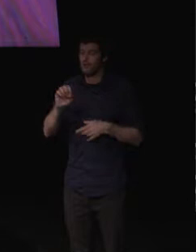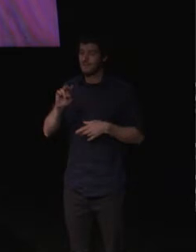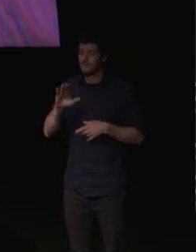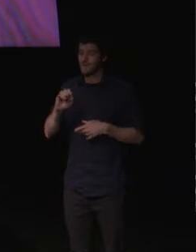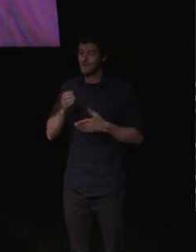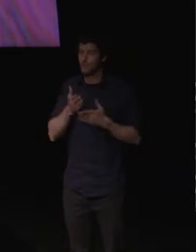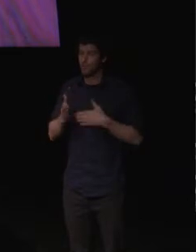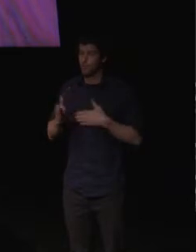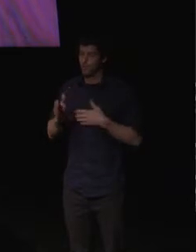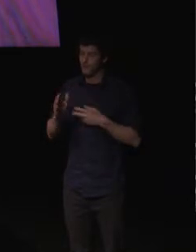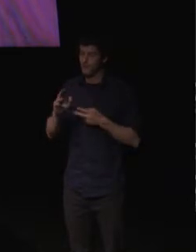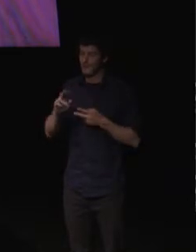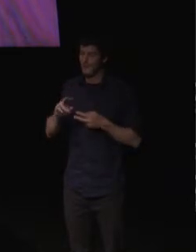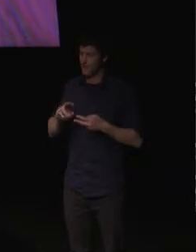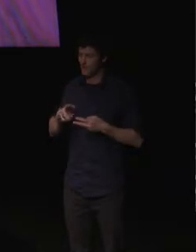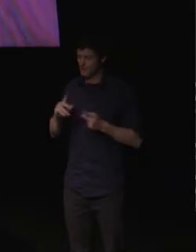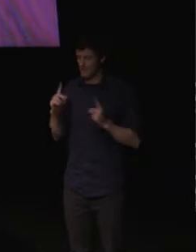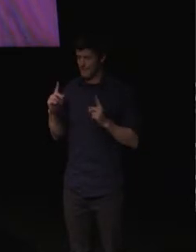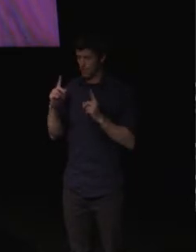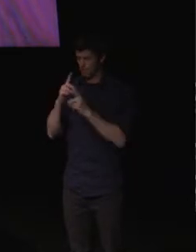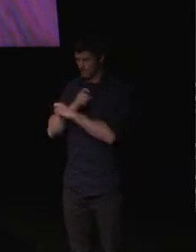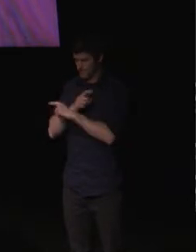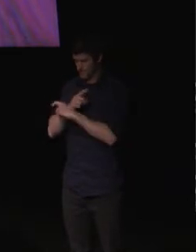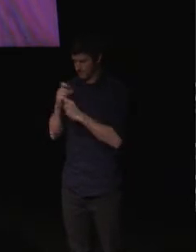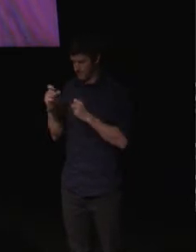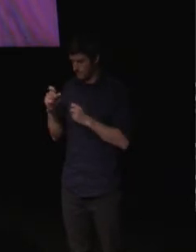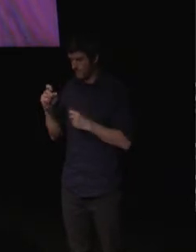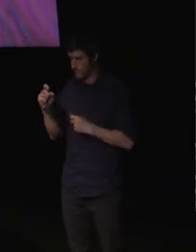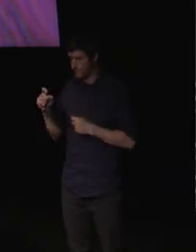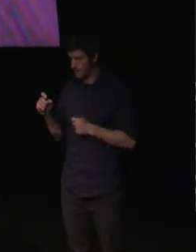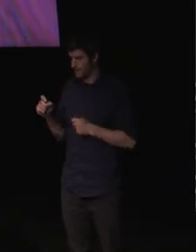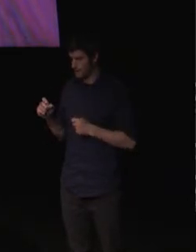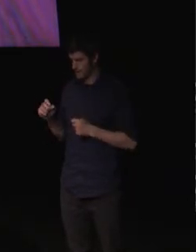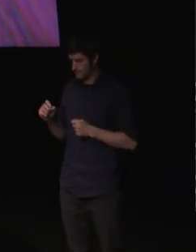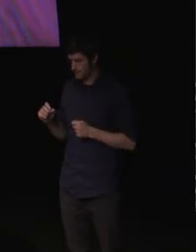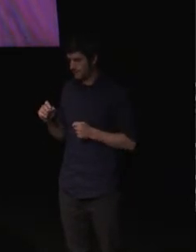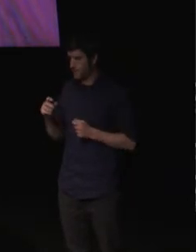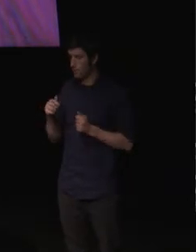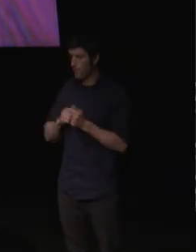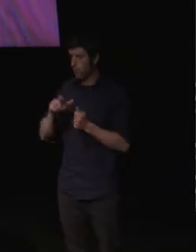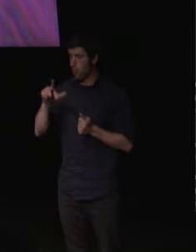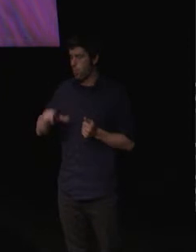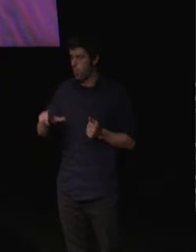so we use that DTUs like transport to connect devices. So we've got our booth.